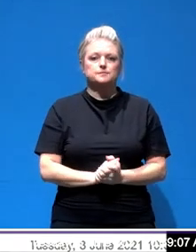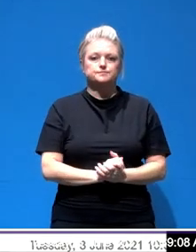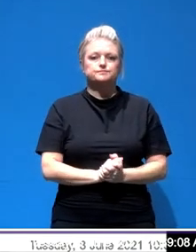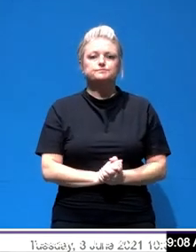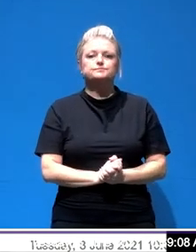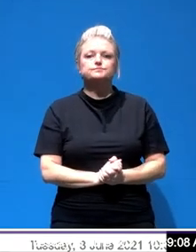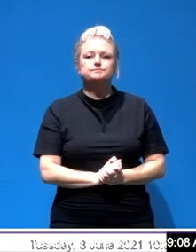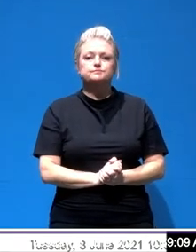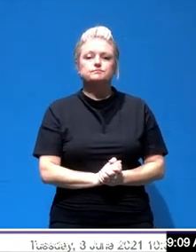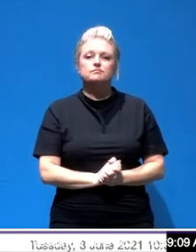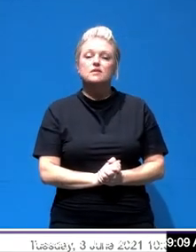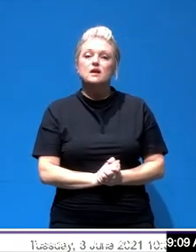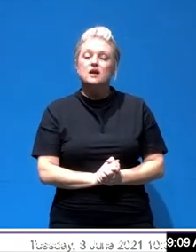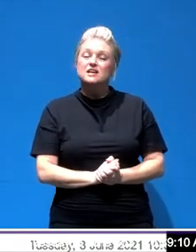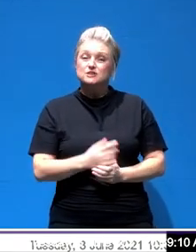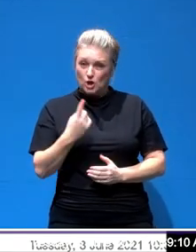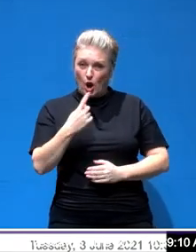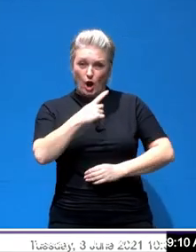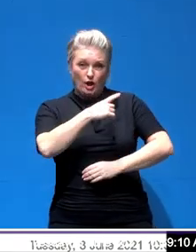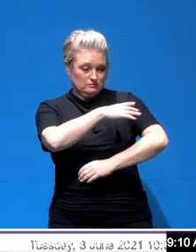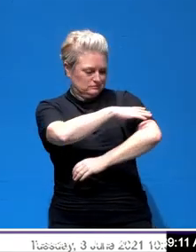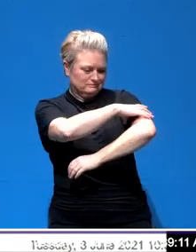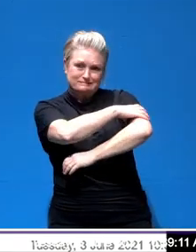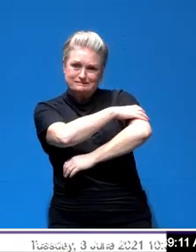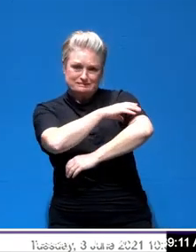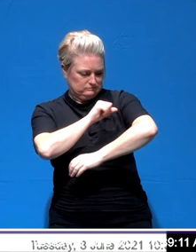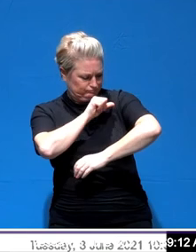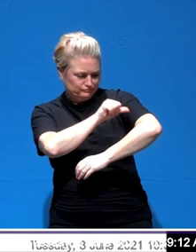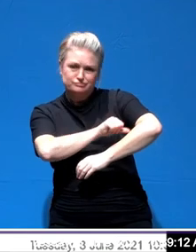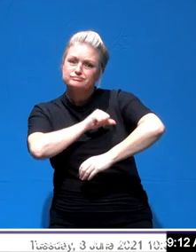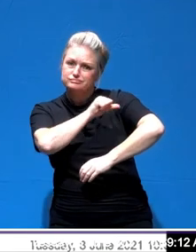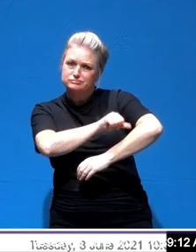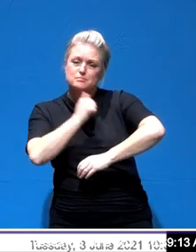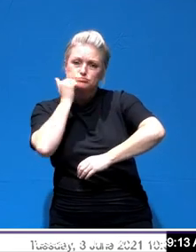These are photos that you took at the time you noticed the bruising? Yes, they are.